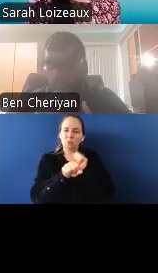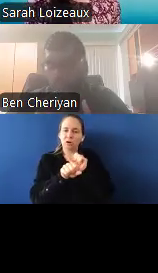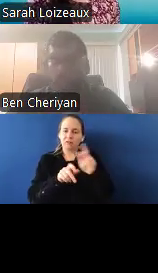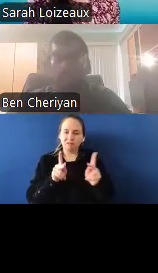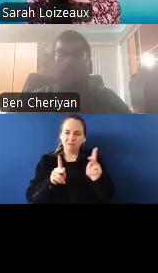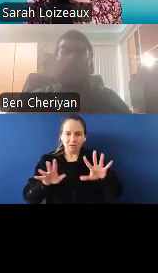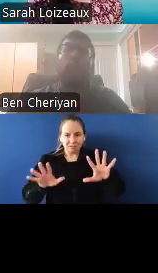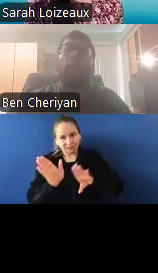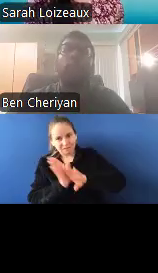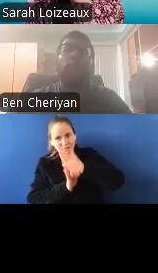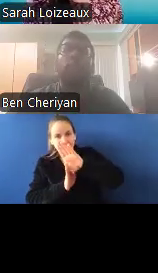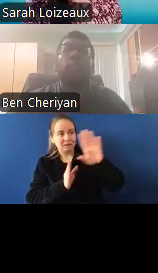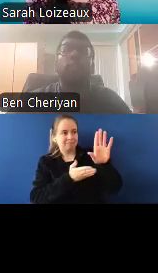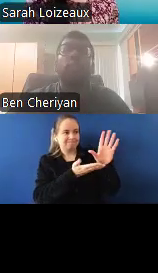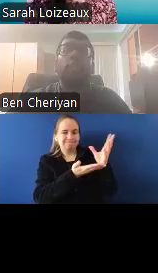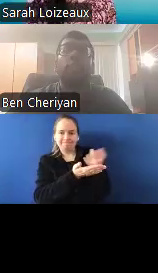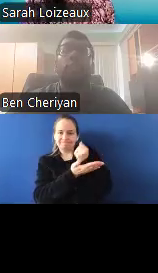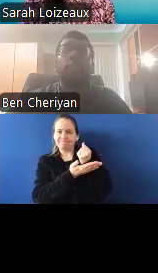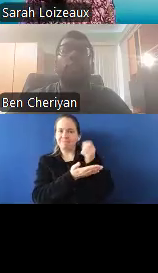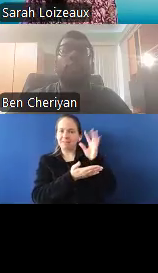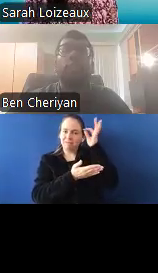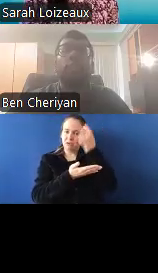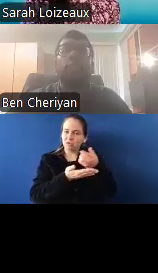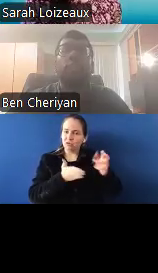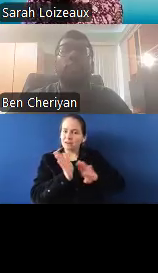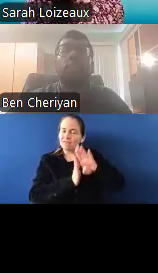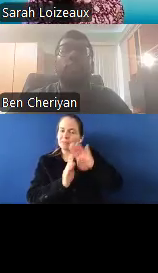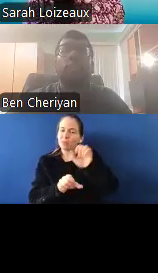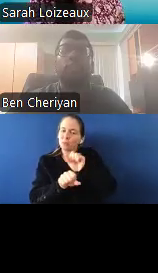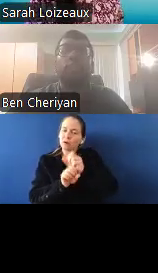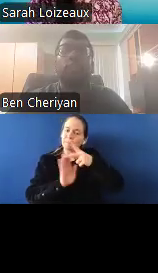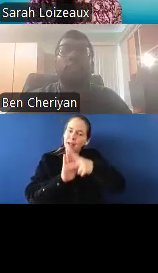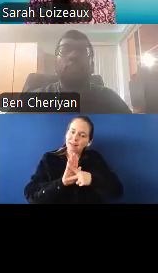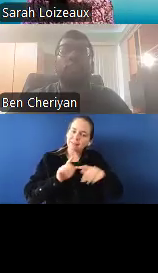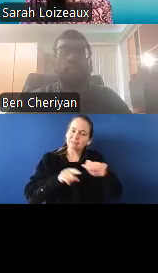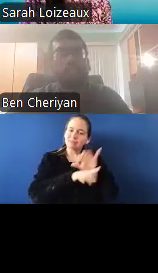federal resources to develop workforce policies and practices. He is a graduate of the College